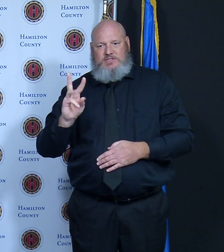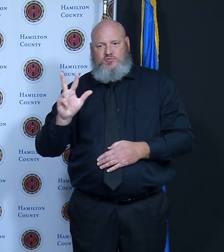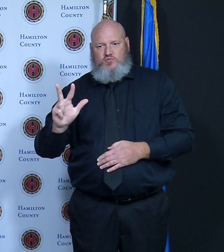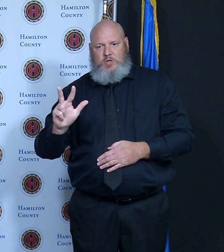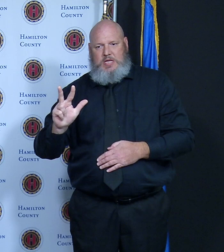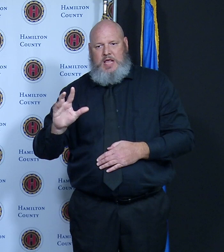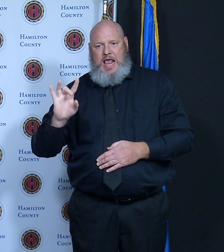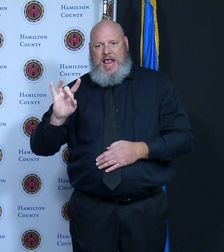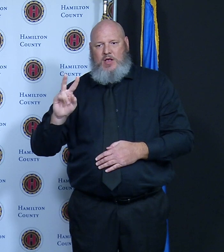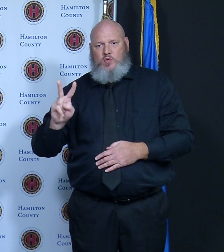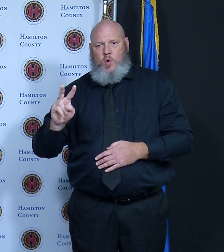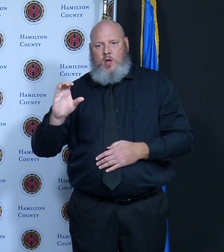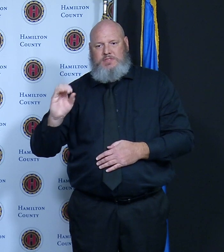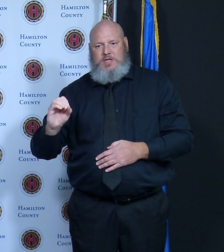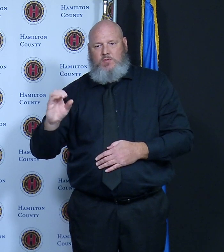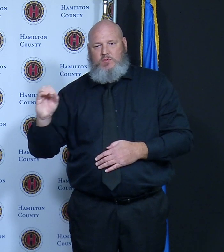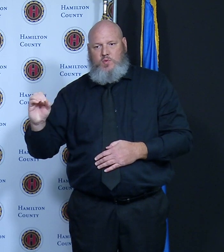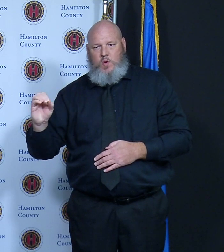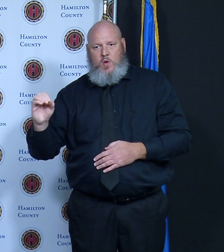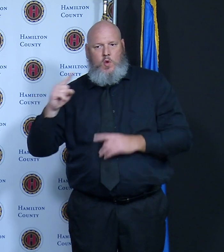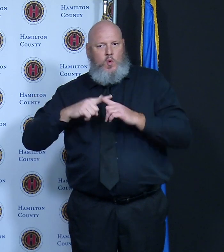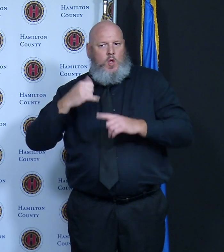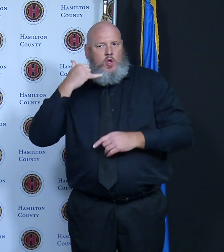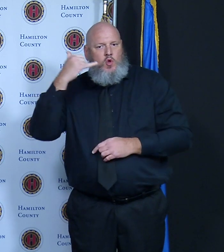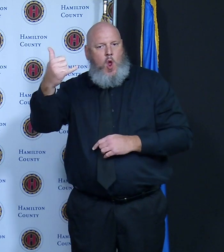that and then what we are doing with that equipment is we are working with